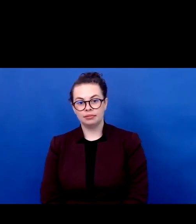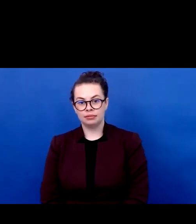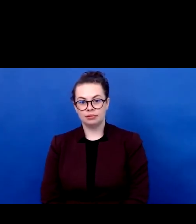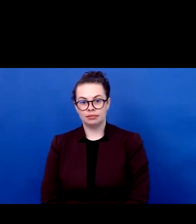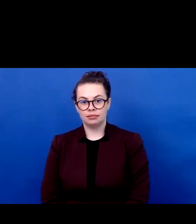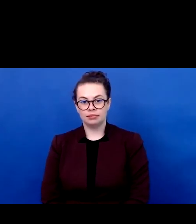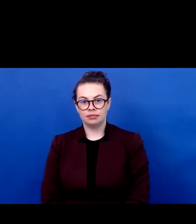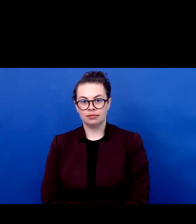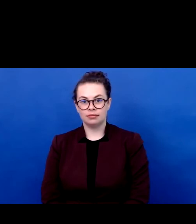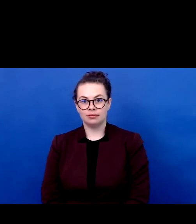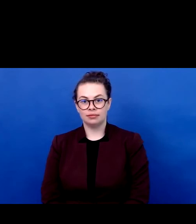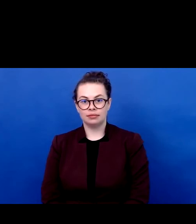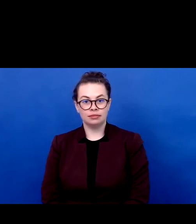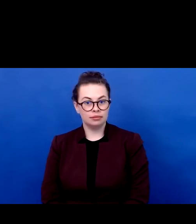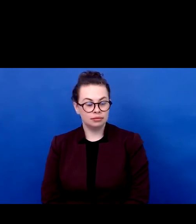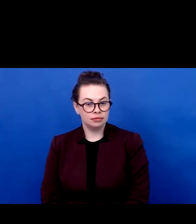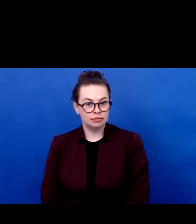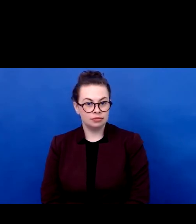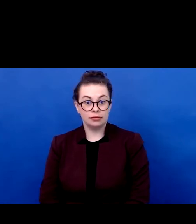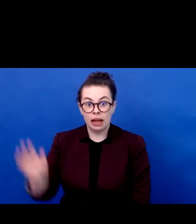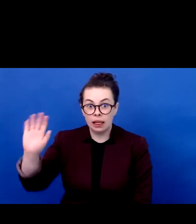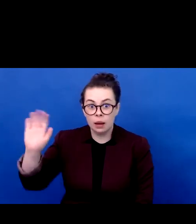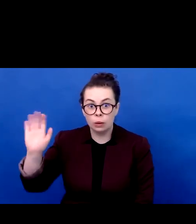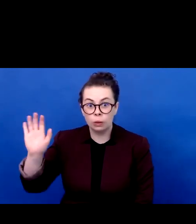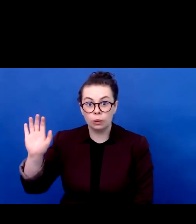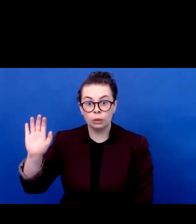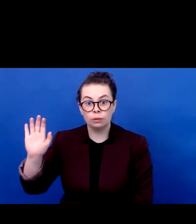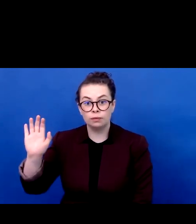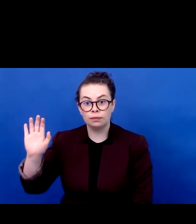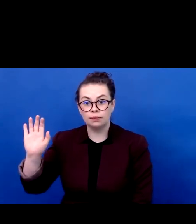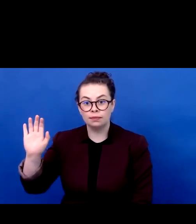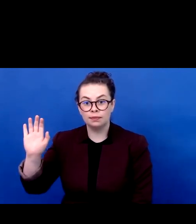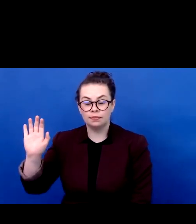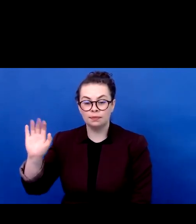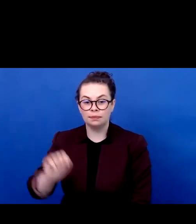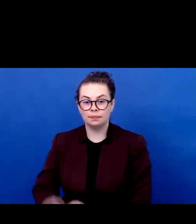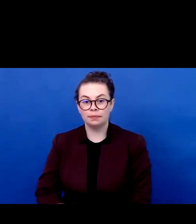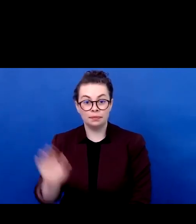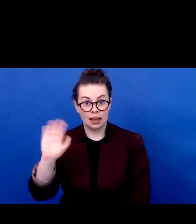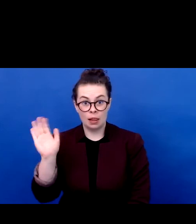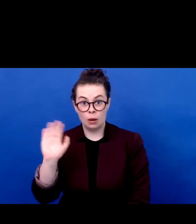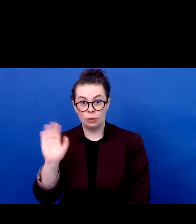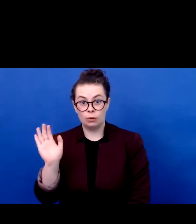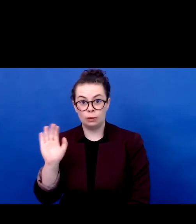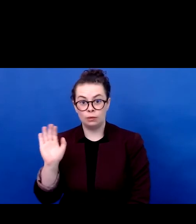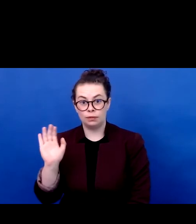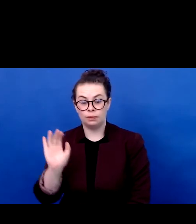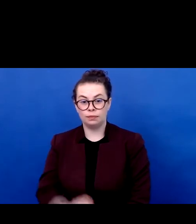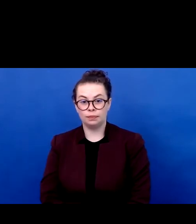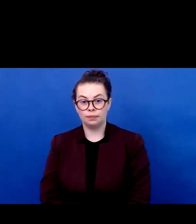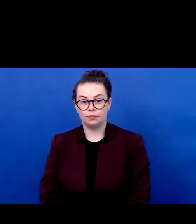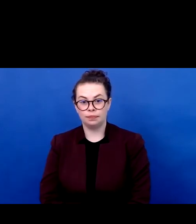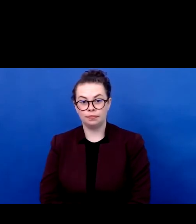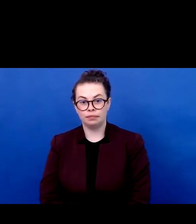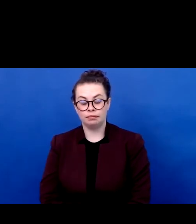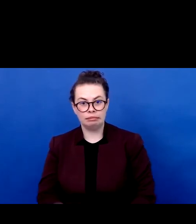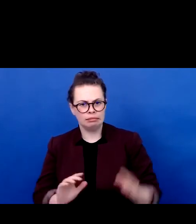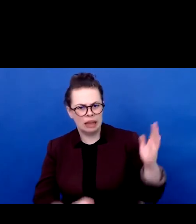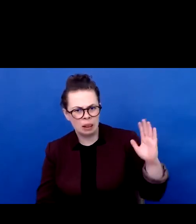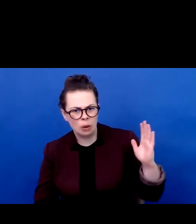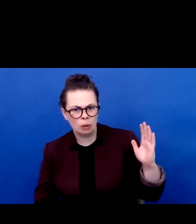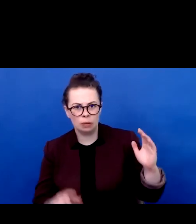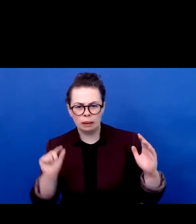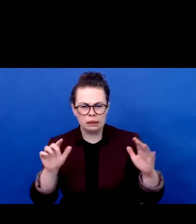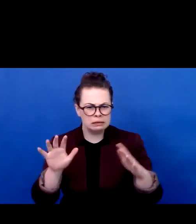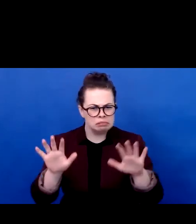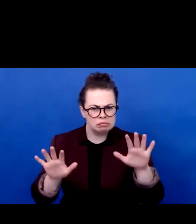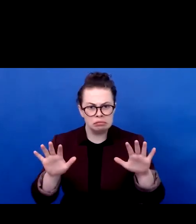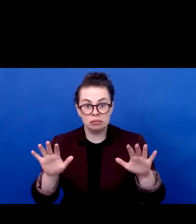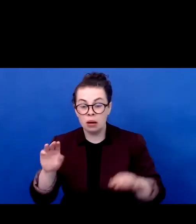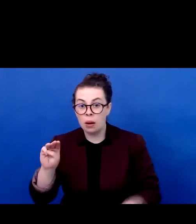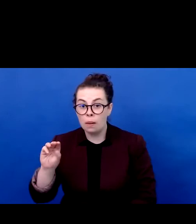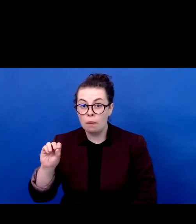currently i'm unity hello hello hello hello yes muhammad yes uh yes i am done